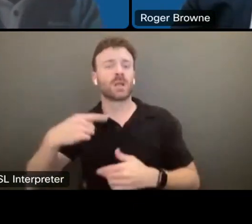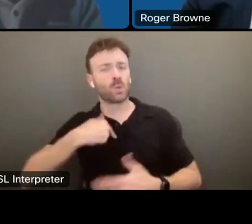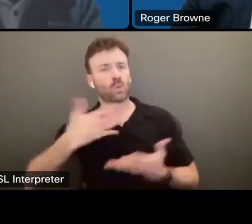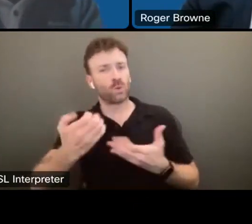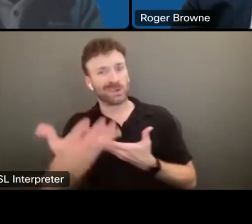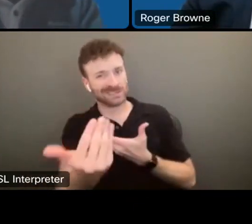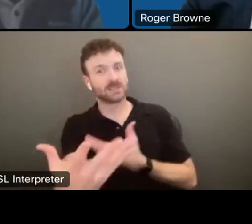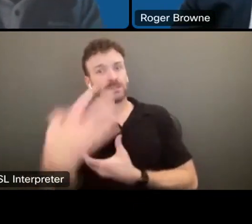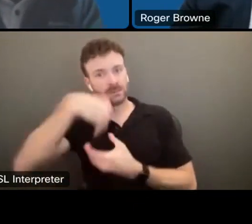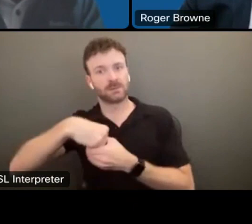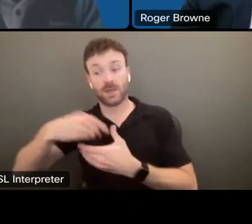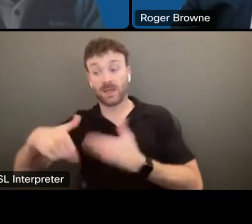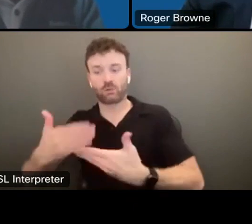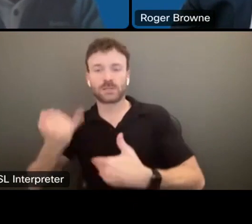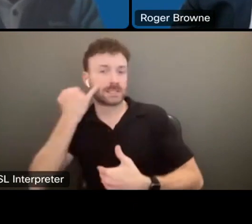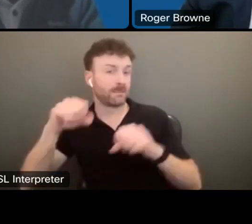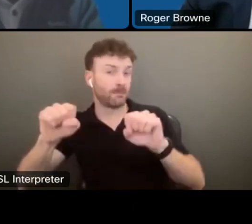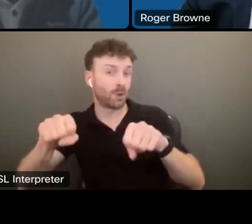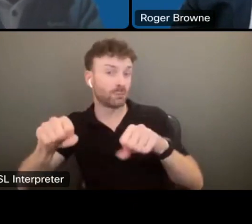process, if and when possible, into the conversation.